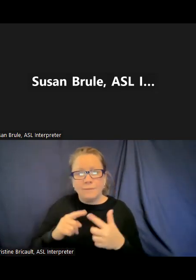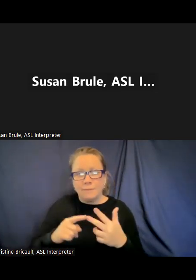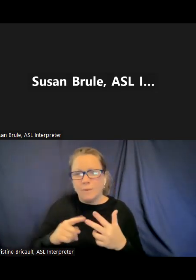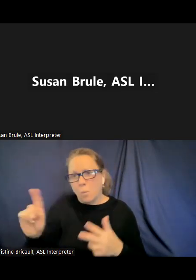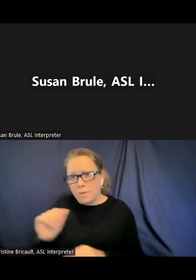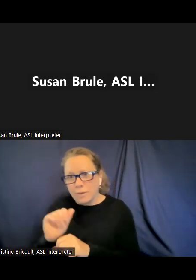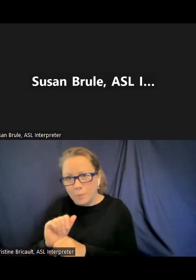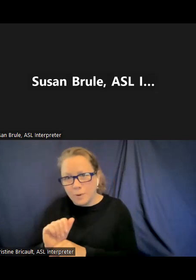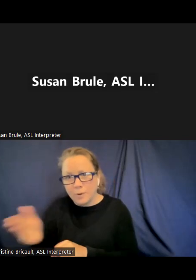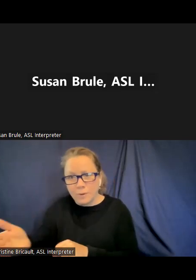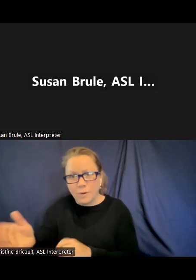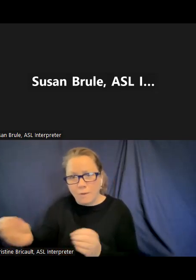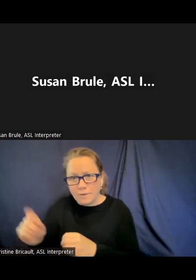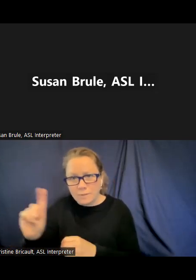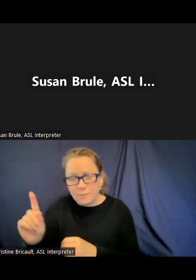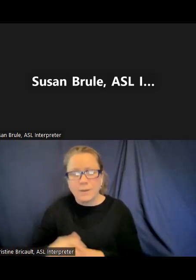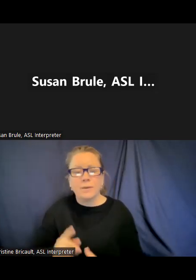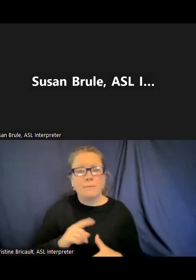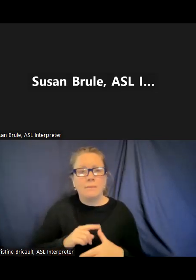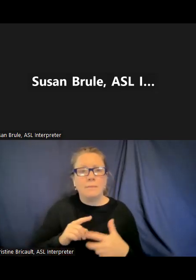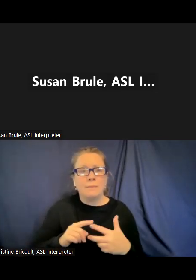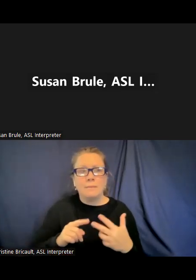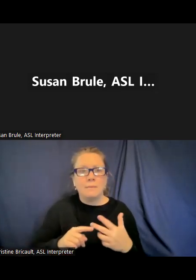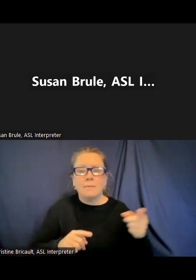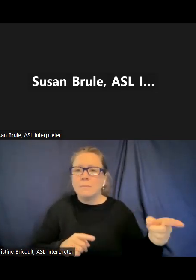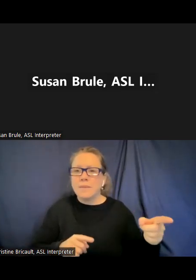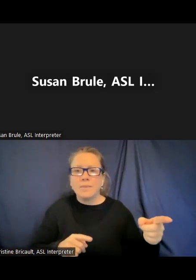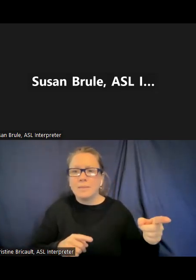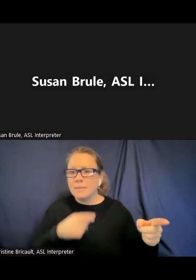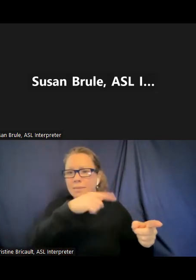where their office is. But they don't need to know any other information